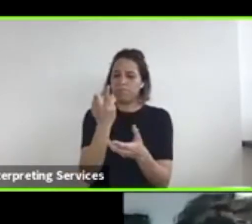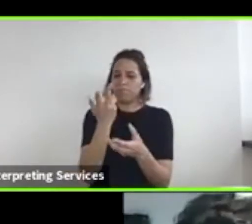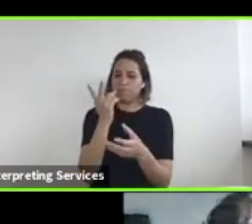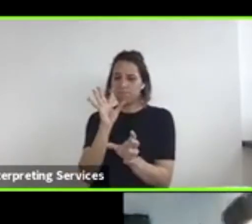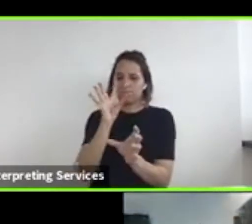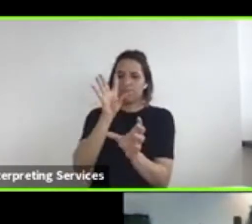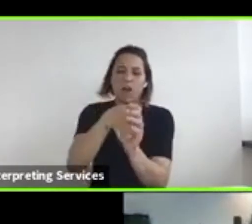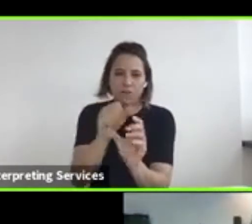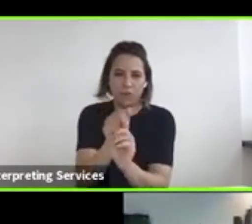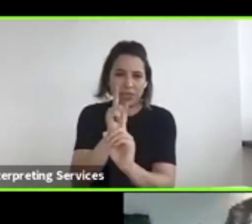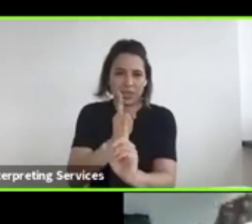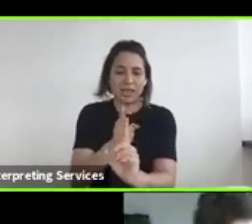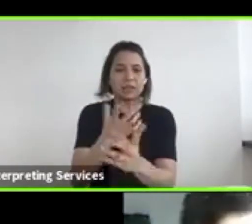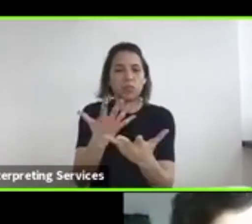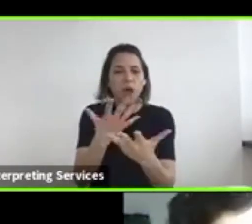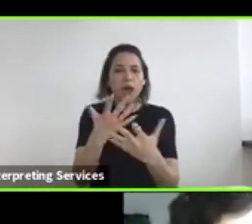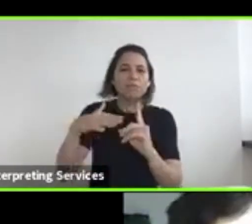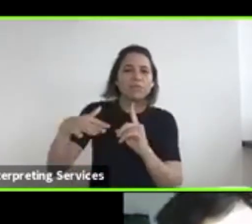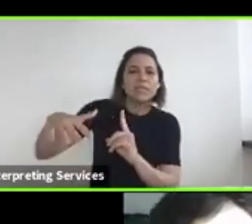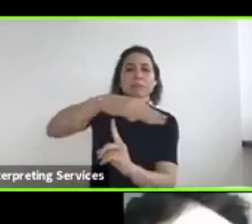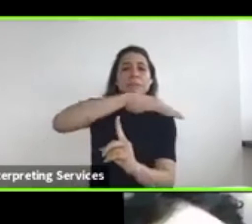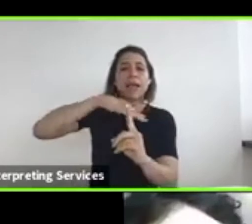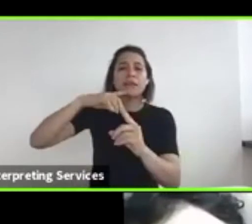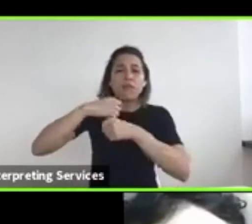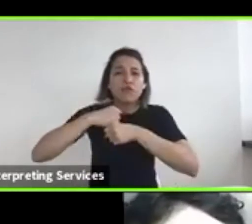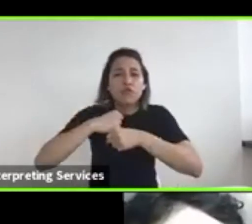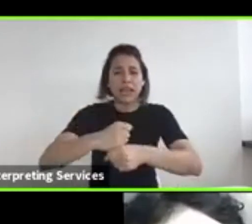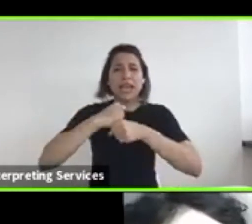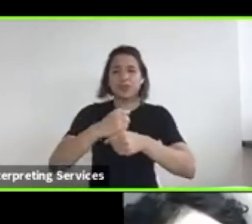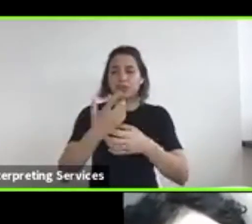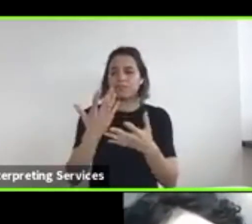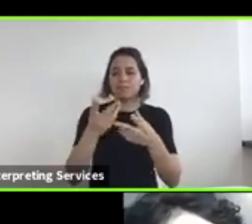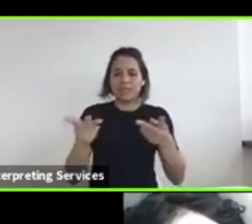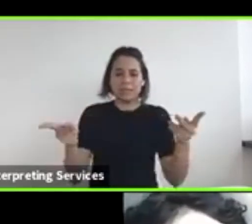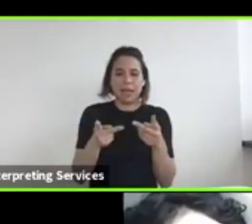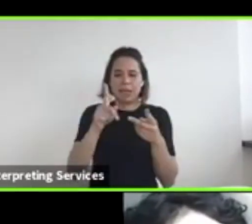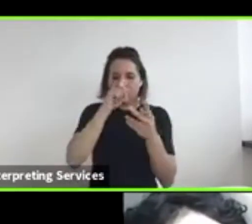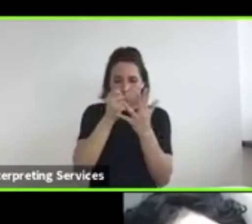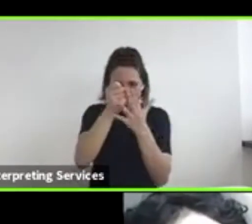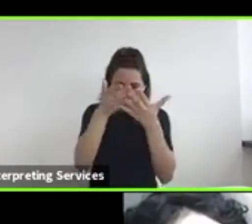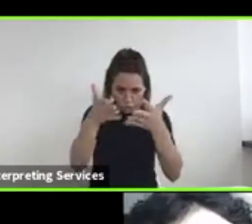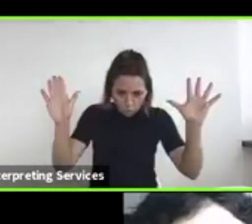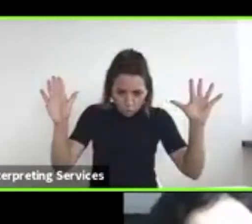OF CREATION, THE SPACE OF BREAKING THROUGH. SPACES OF TRANSFORMATION, AND I LIKE